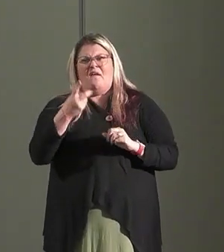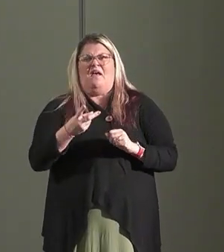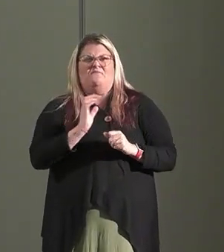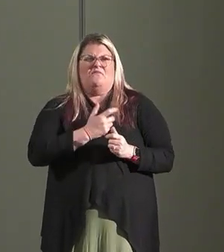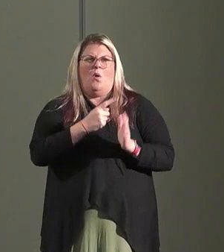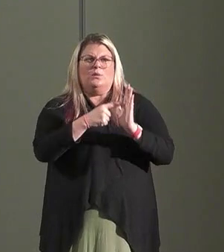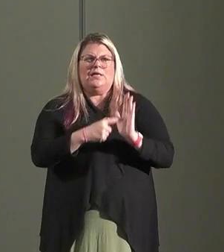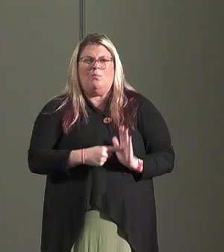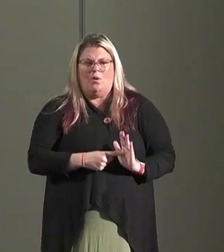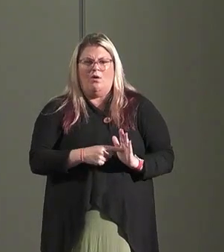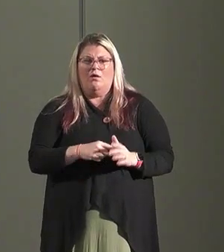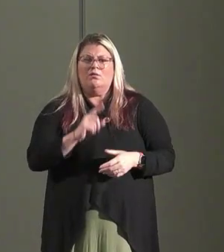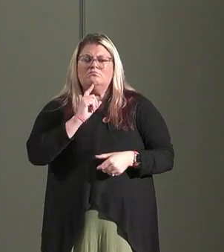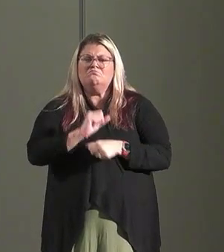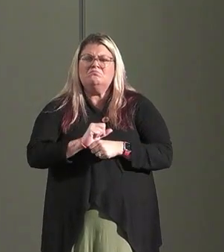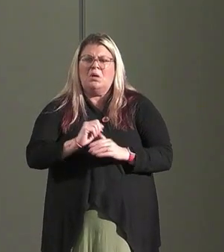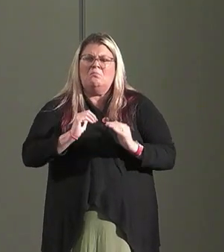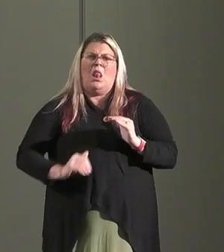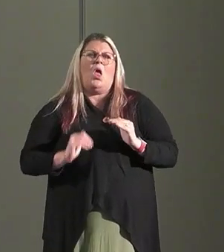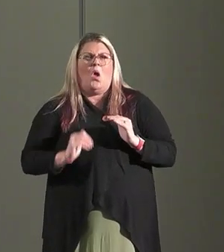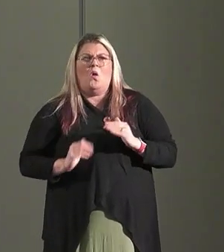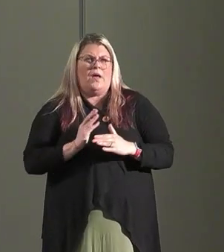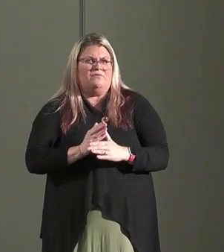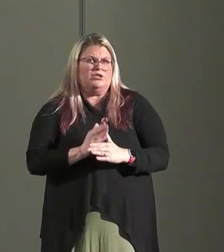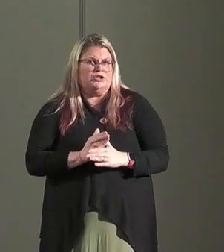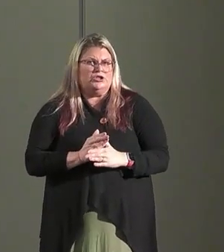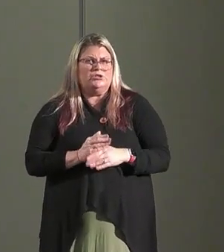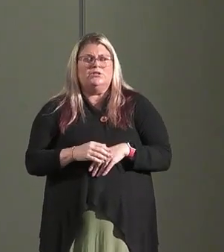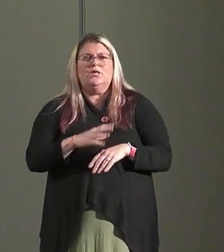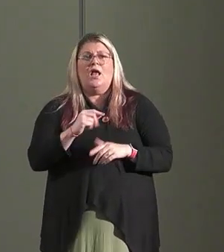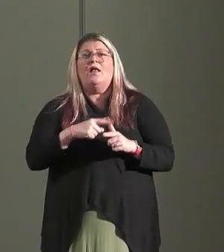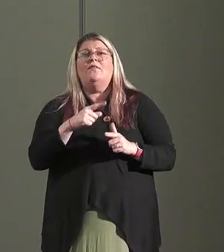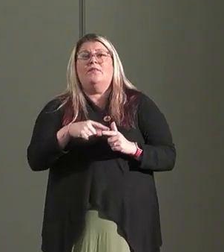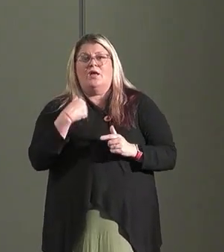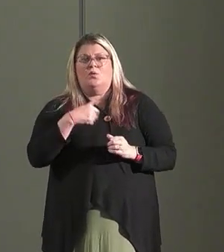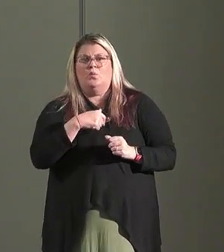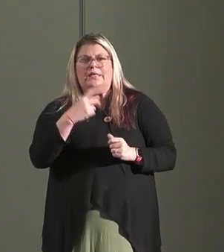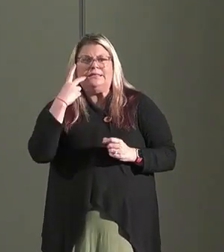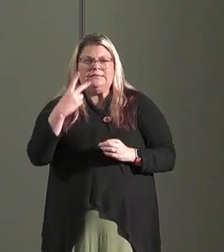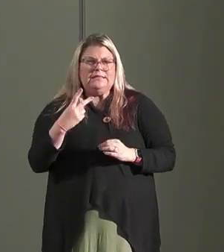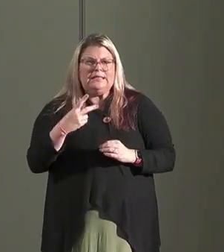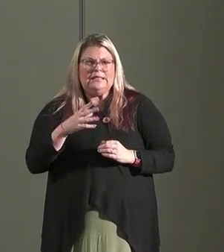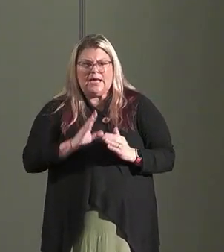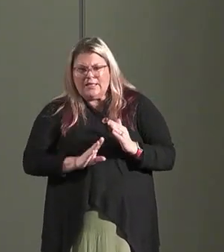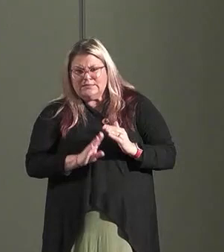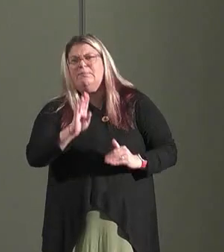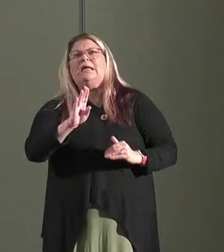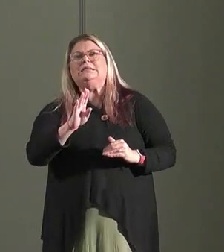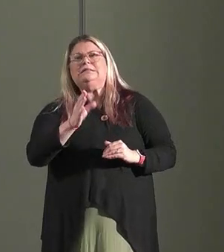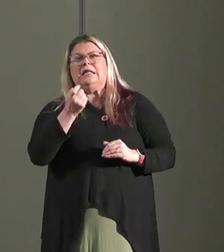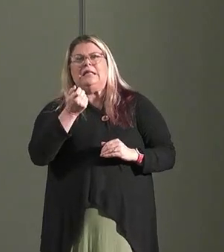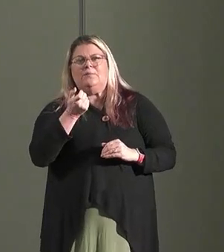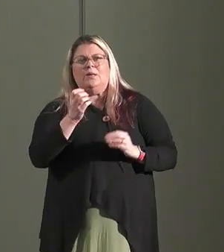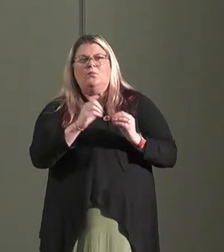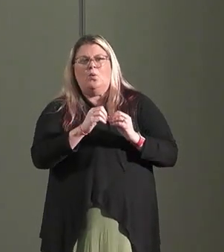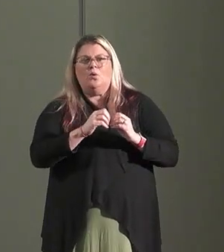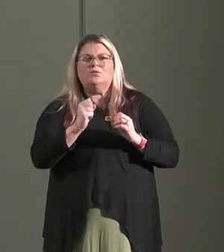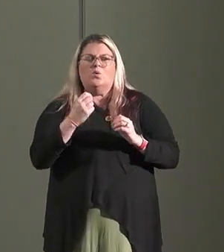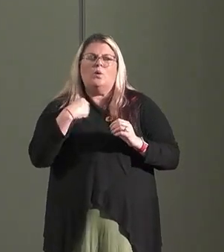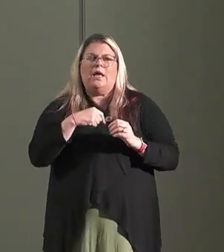is a bit below average. And then we see a spike towards the middle and decrease towards the end